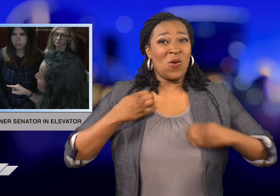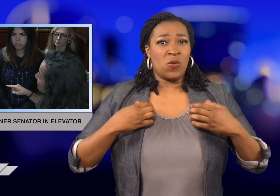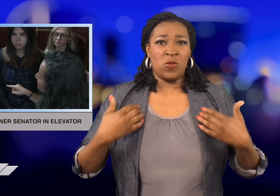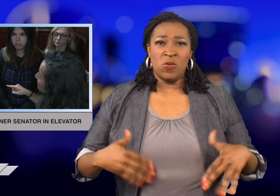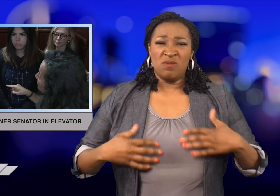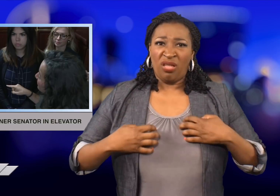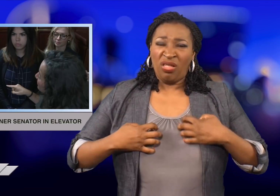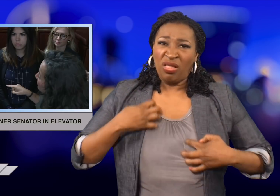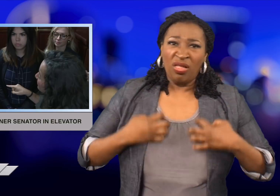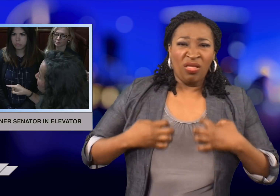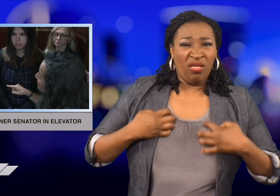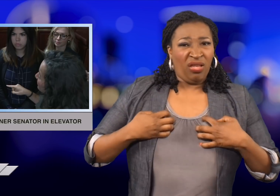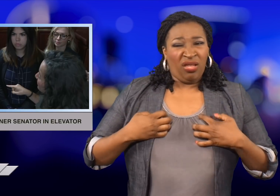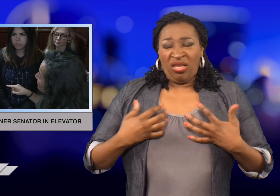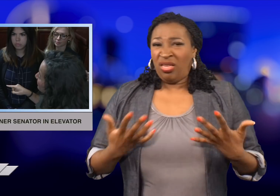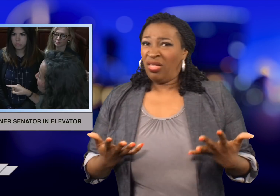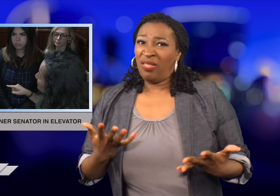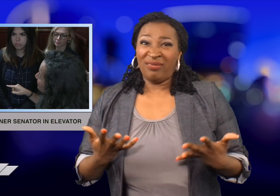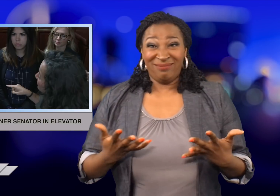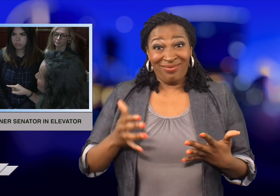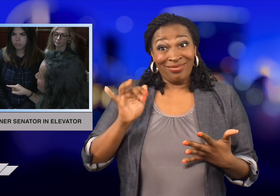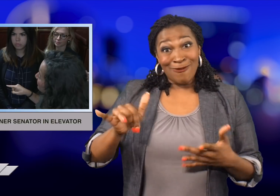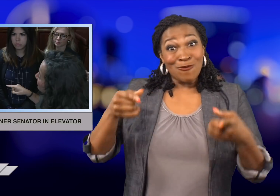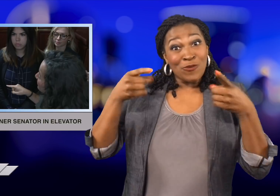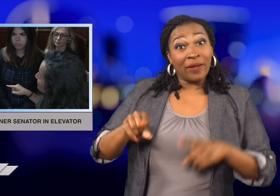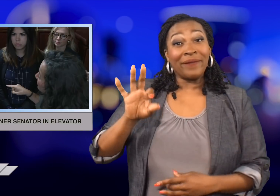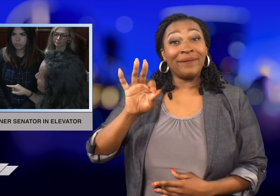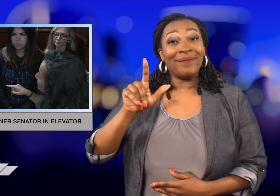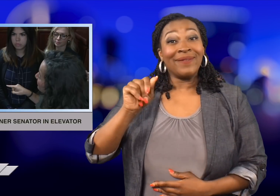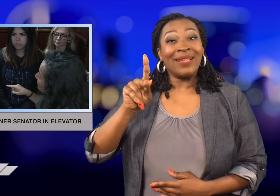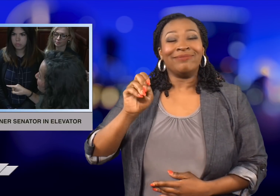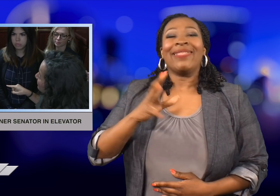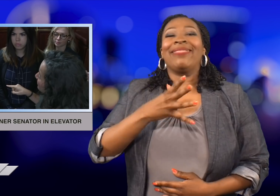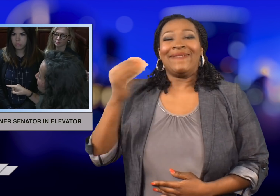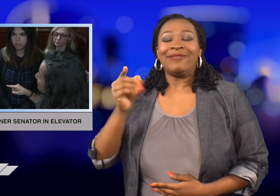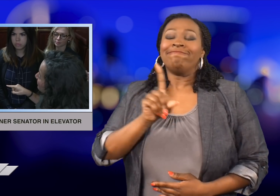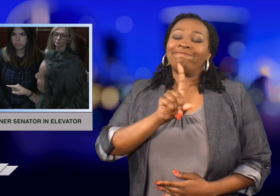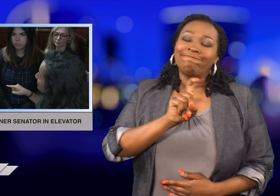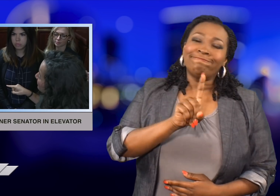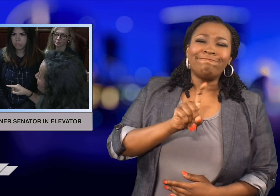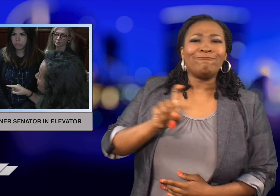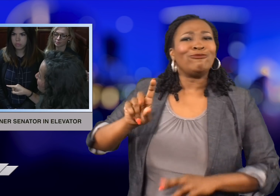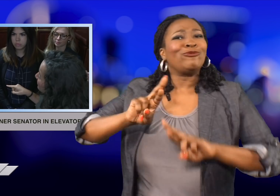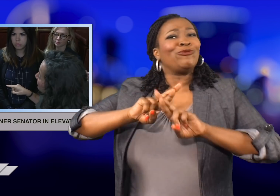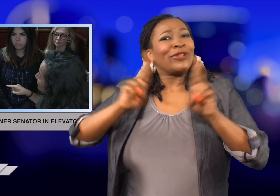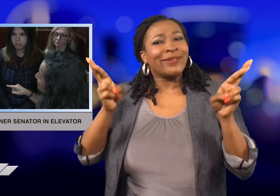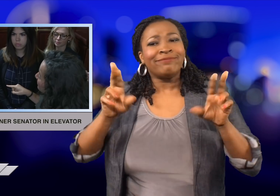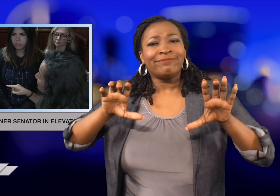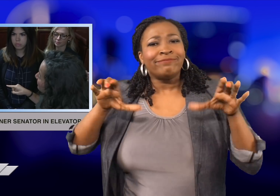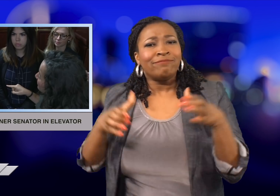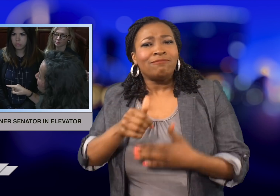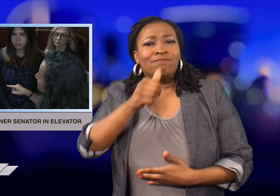It was right after that emotional and heated encounter that Flake left the room to hold